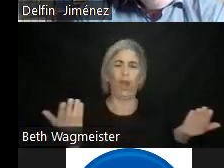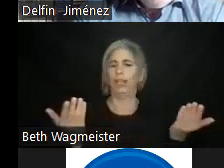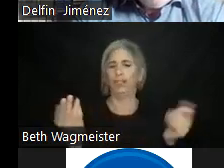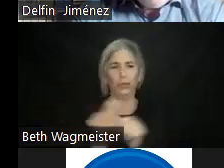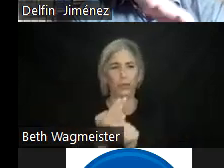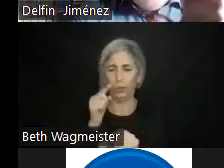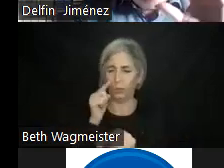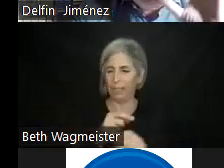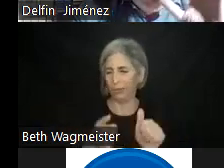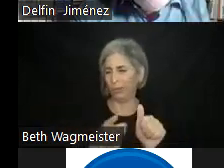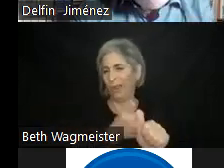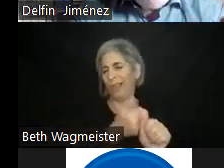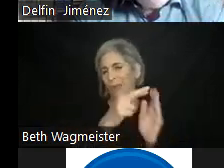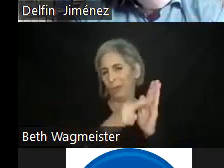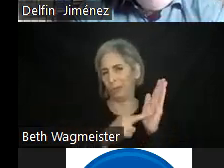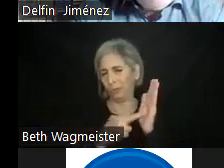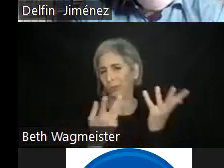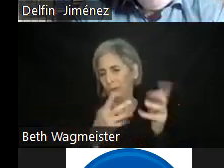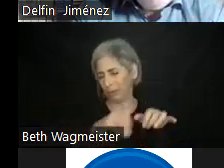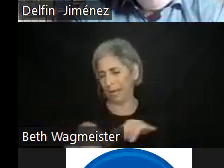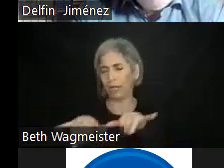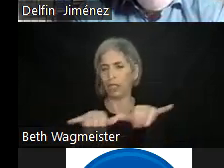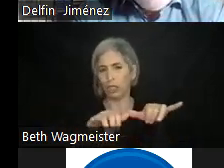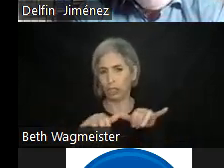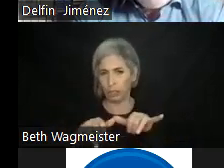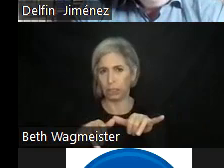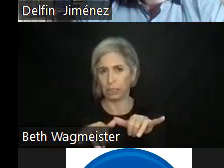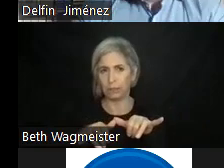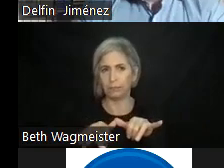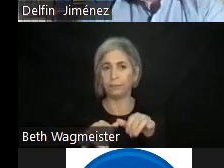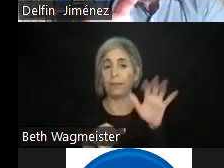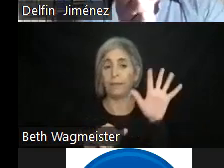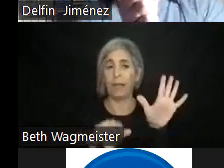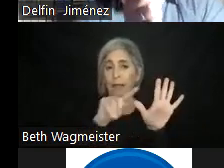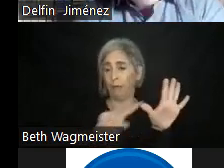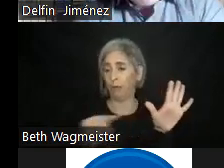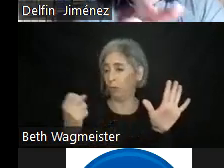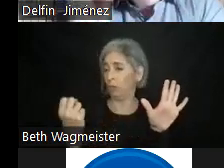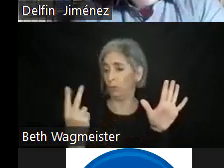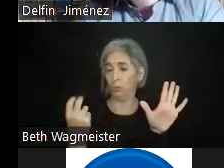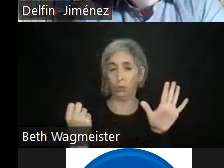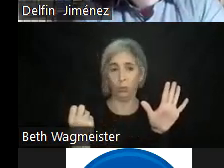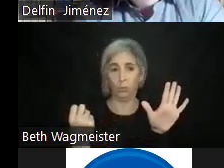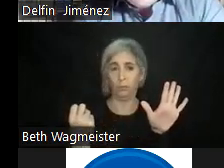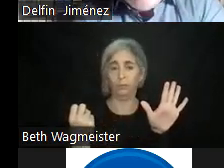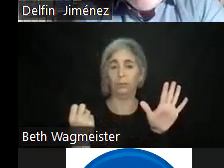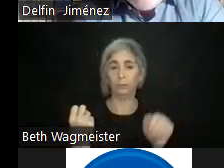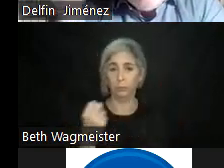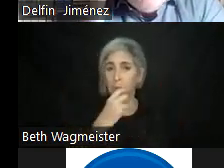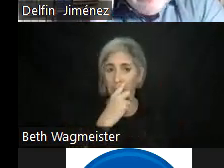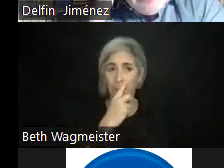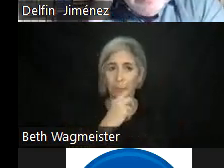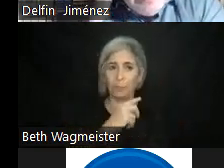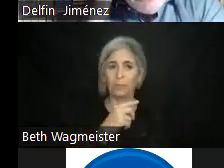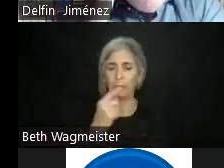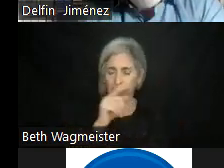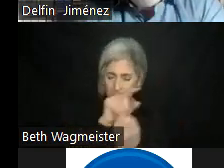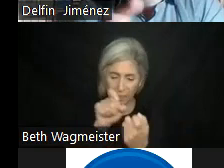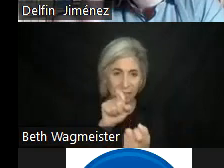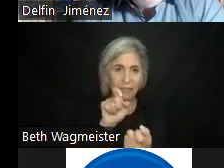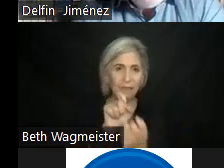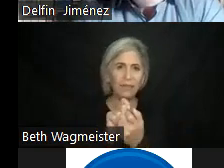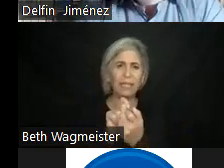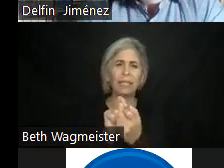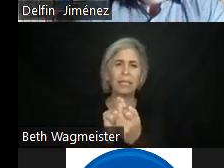because they are common considerations. And from 5 to 12 there are specific sections.